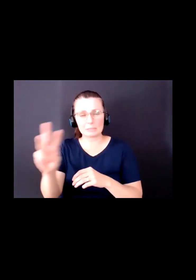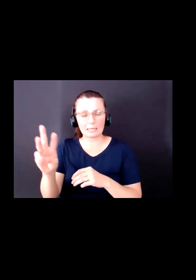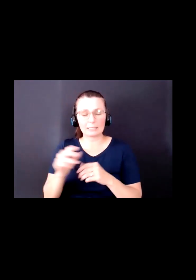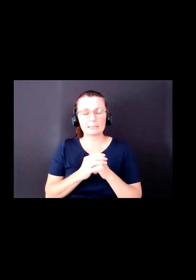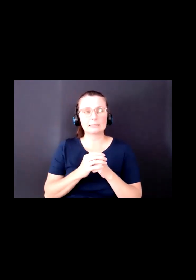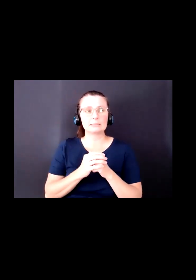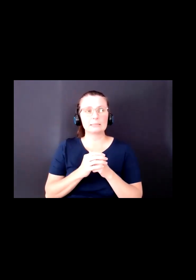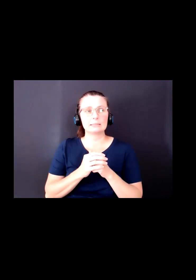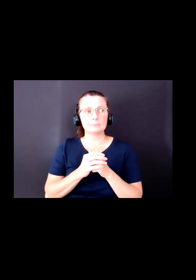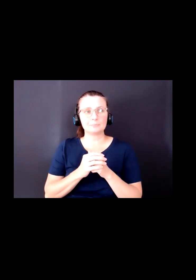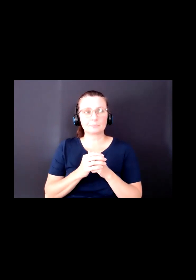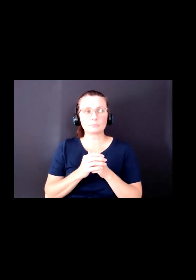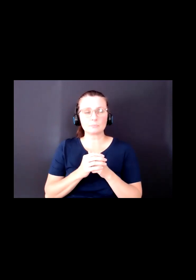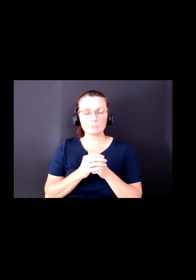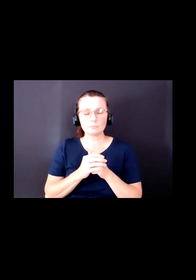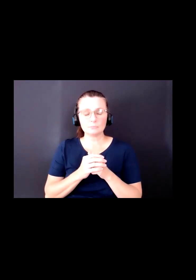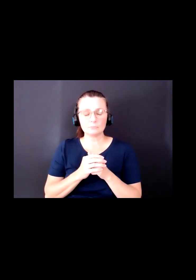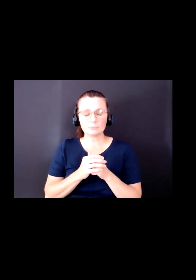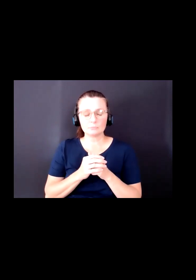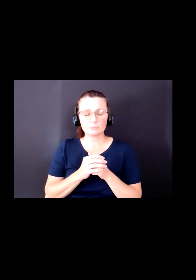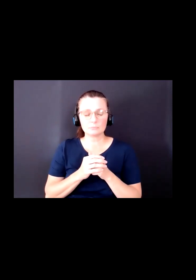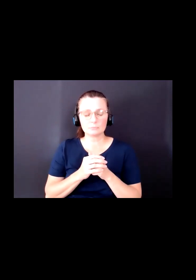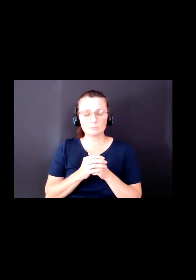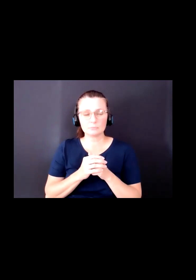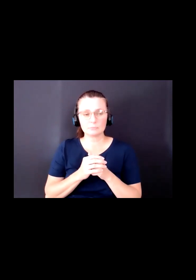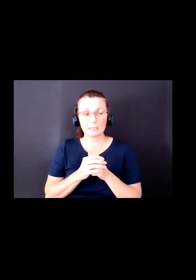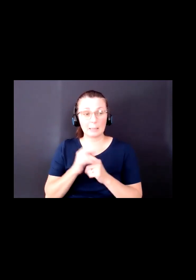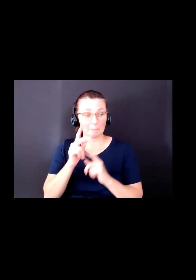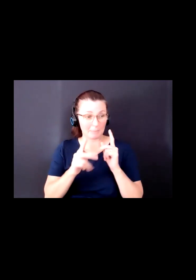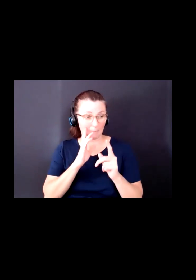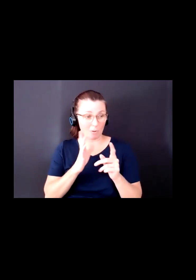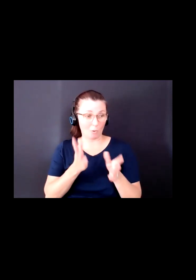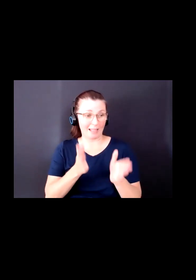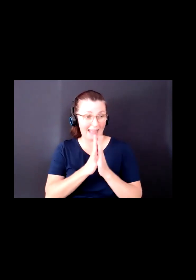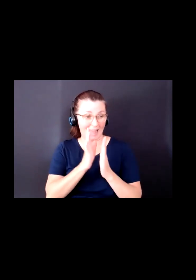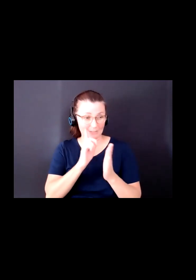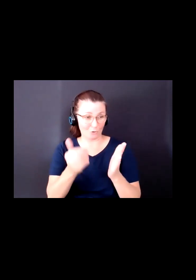to have new requests from the public. And laws and guidance